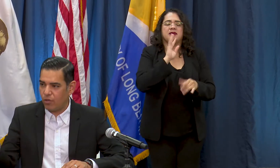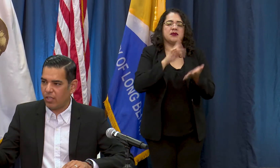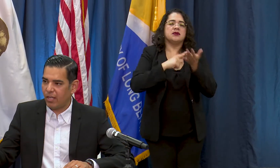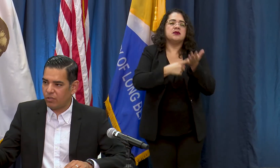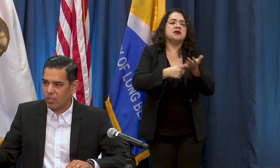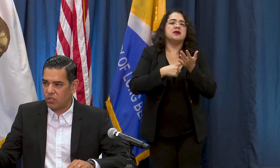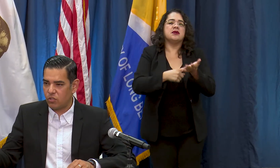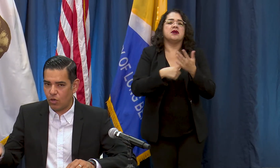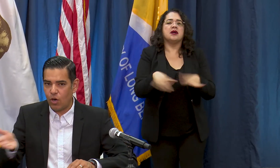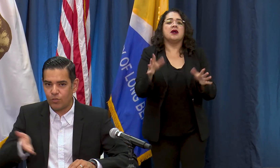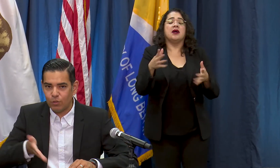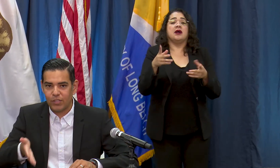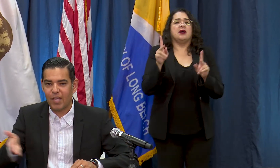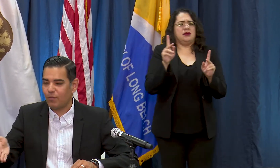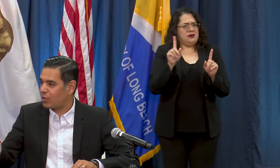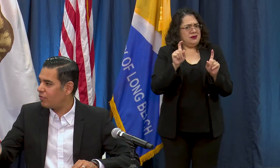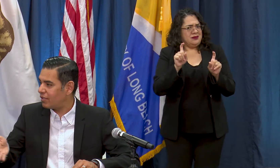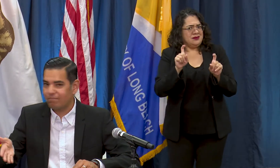underlying health conditions are still dying from COVID.